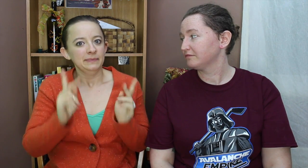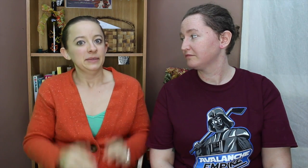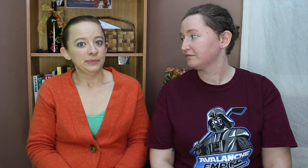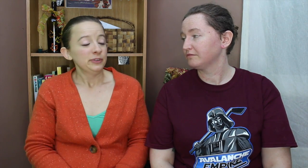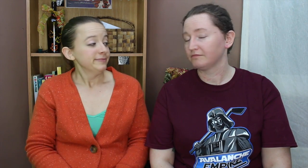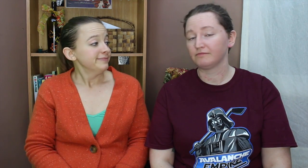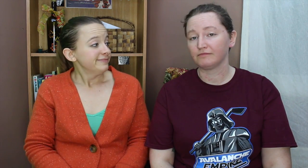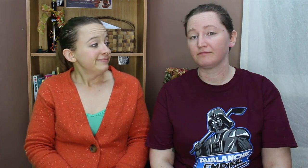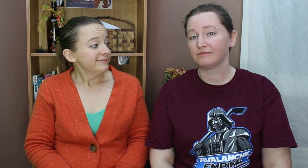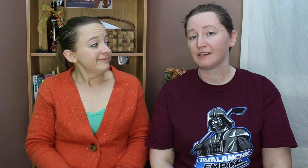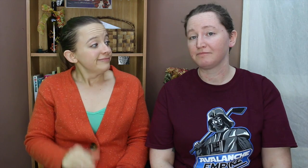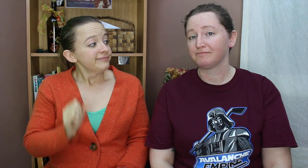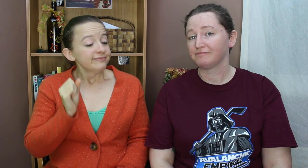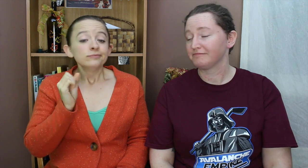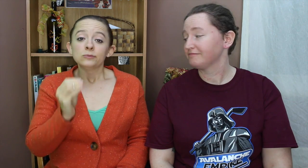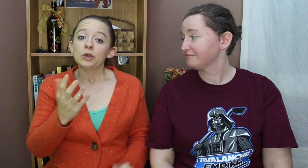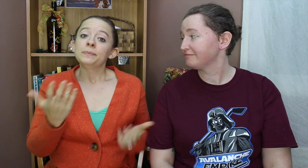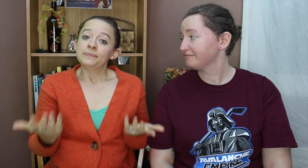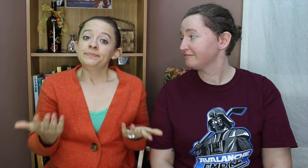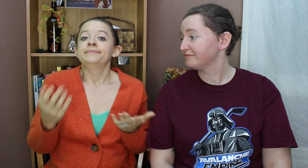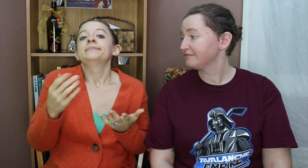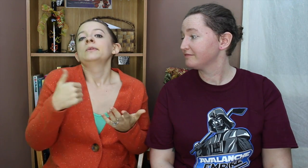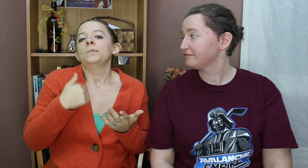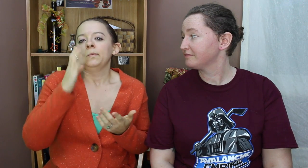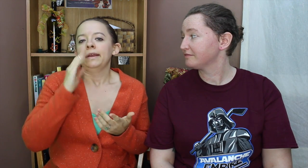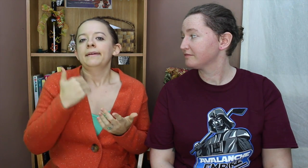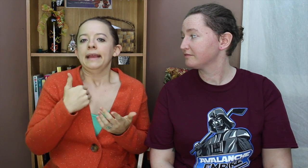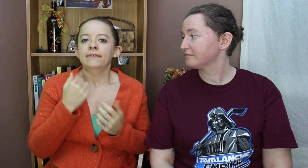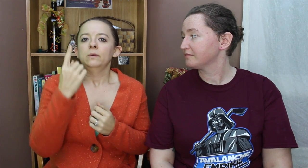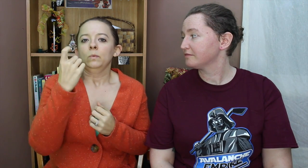and things for Deaf people. So,